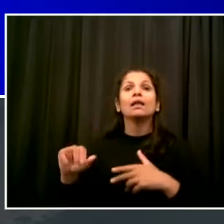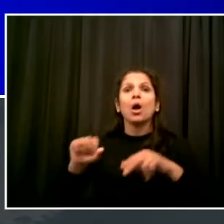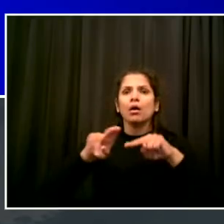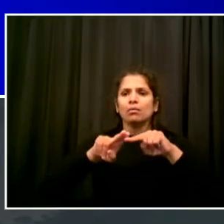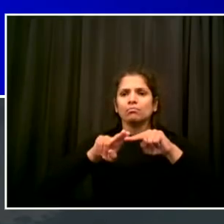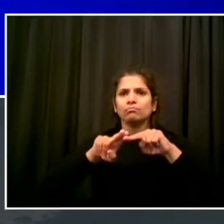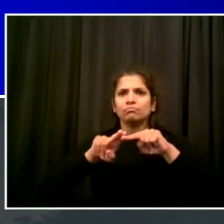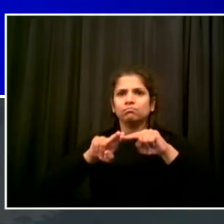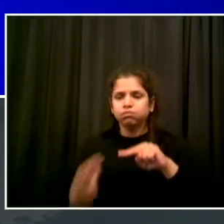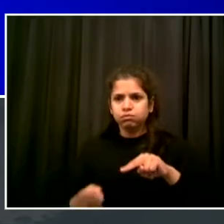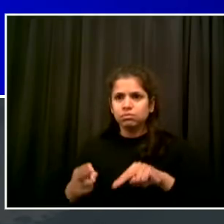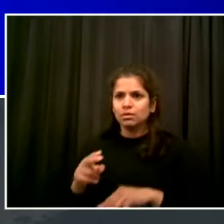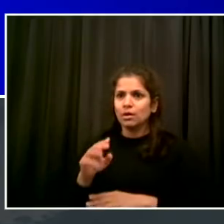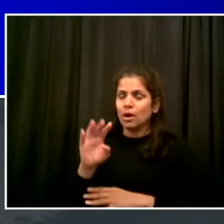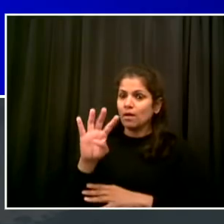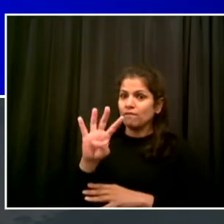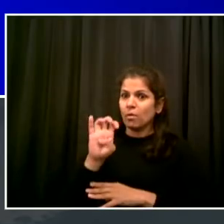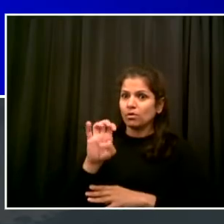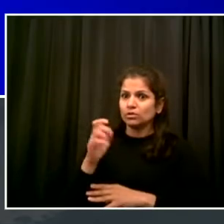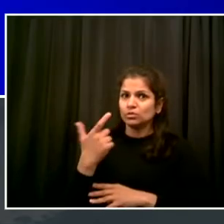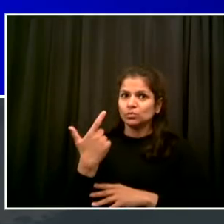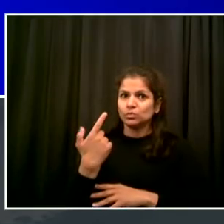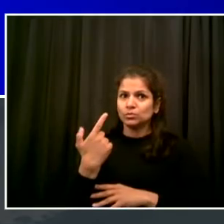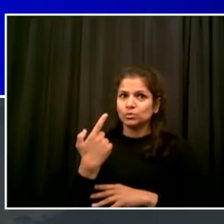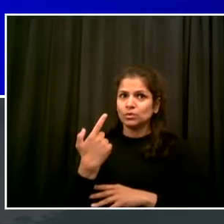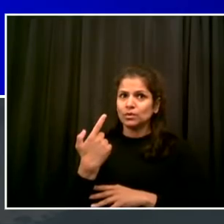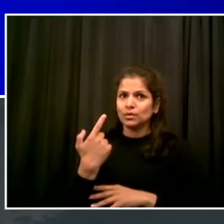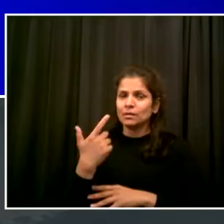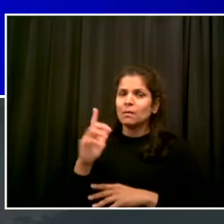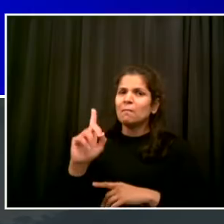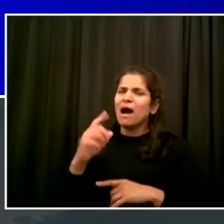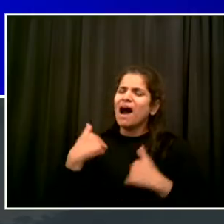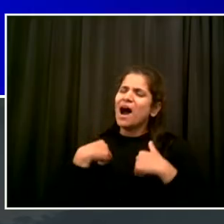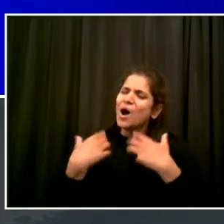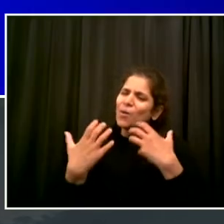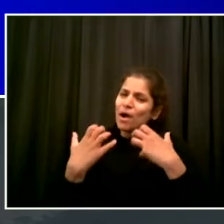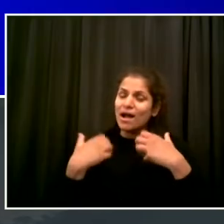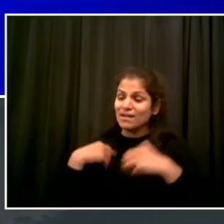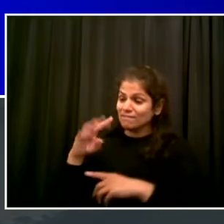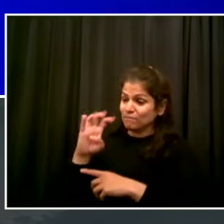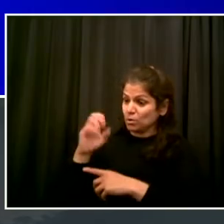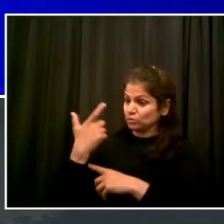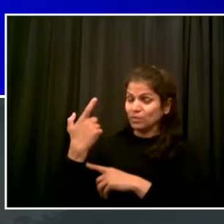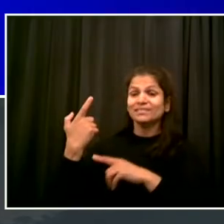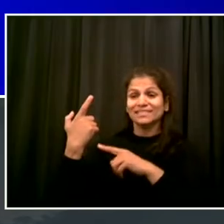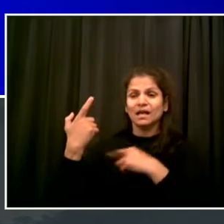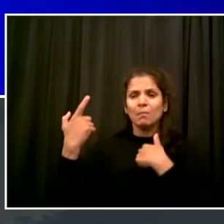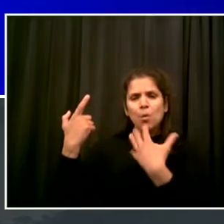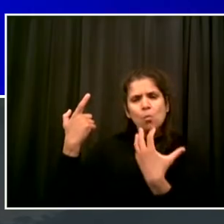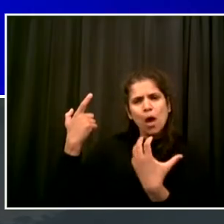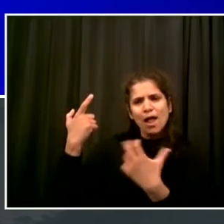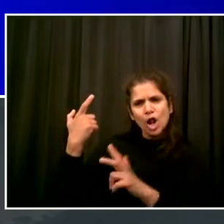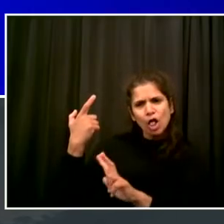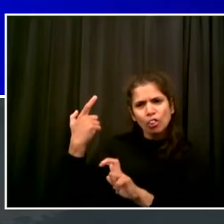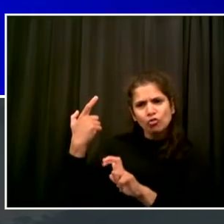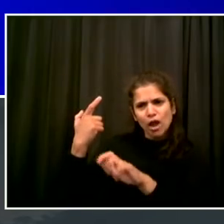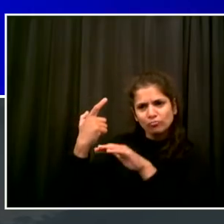CONSISTENCY. NUMBER TWO,. WE ARE GETTING CLOSER EVERY DAY